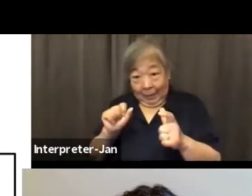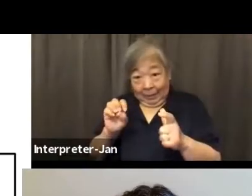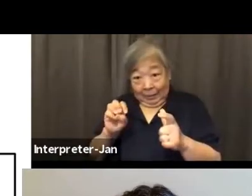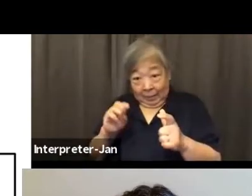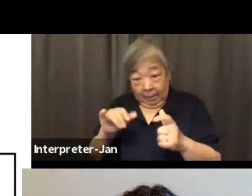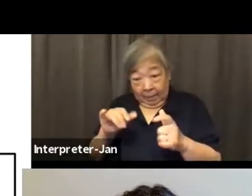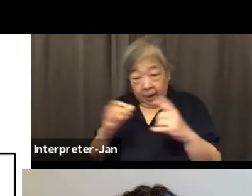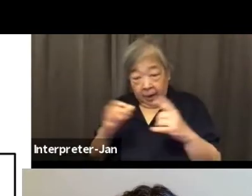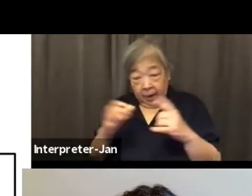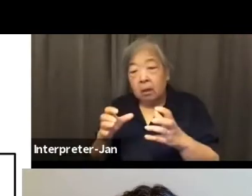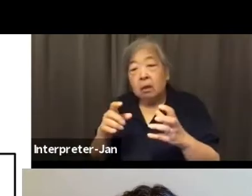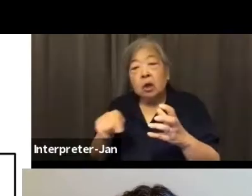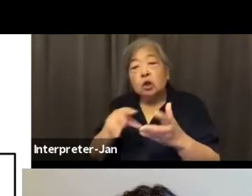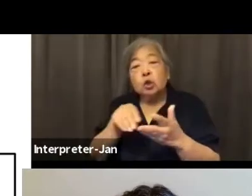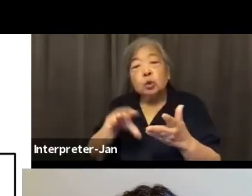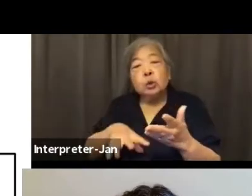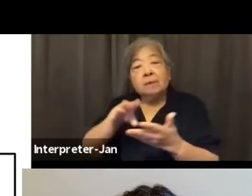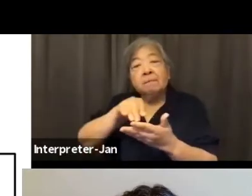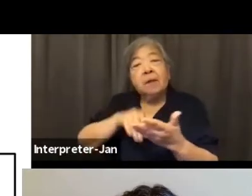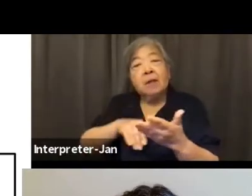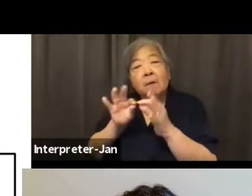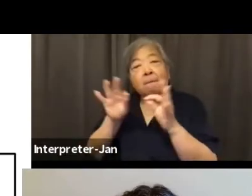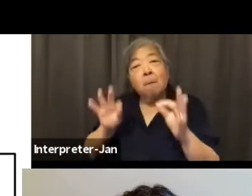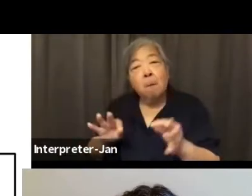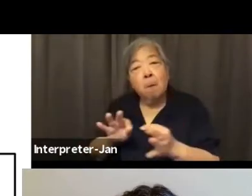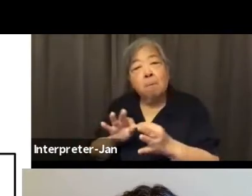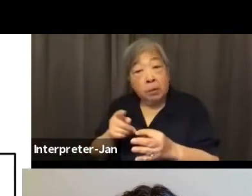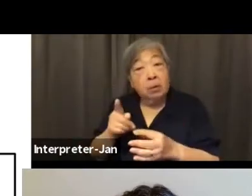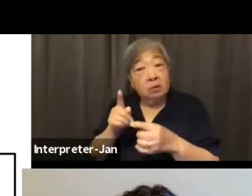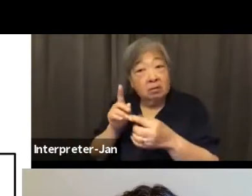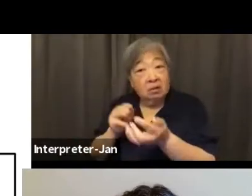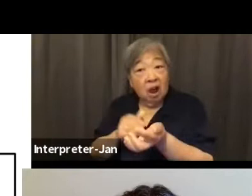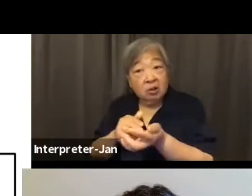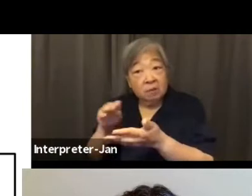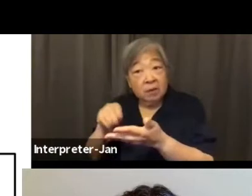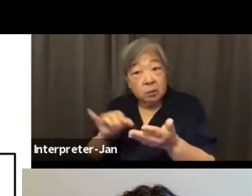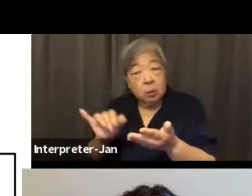along with their doctor, which has questions about health and accommodation needs.